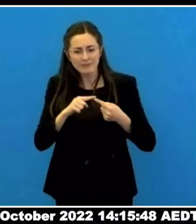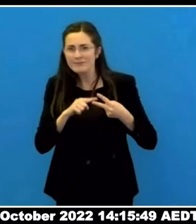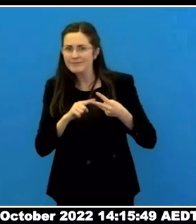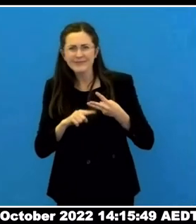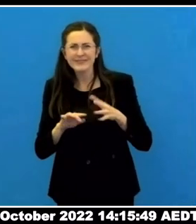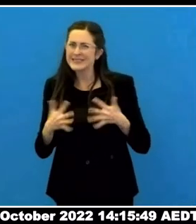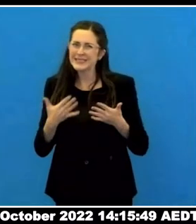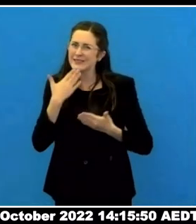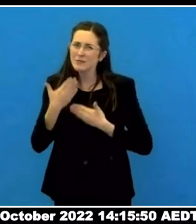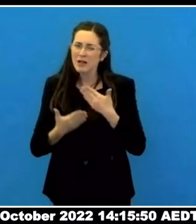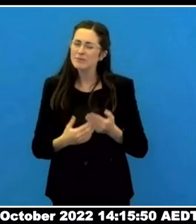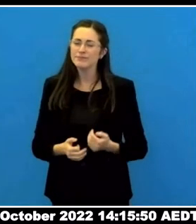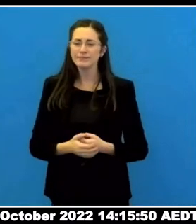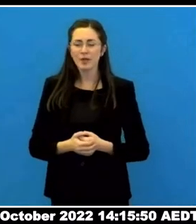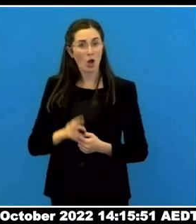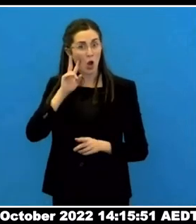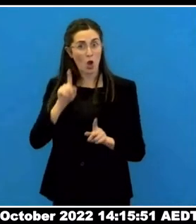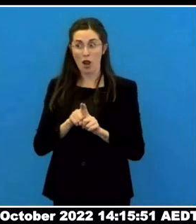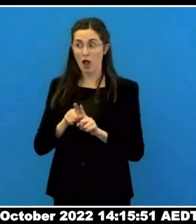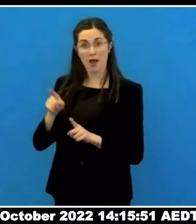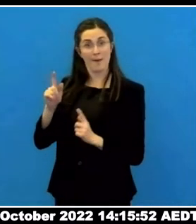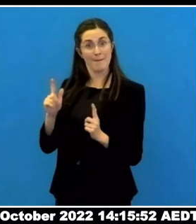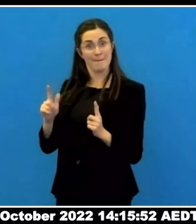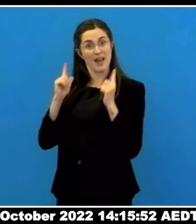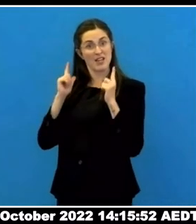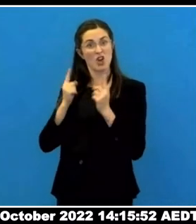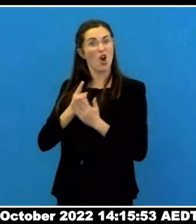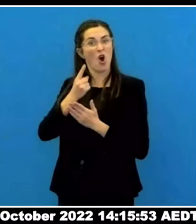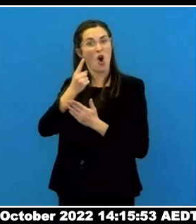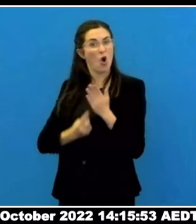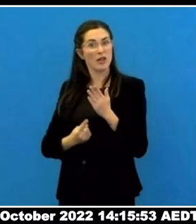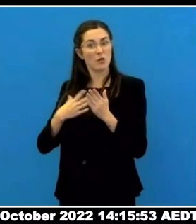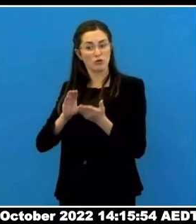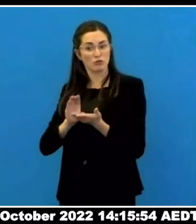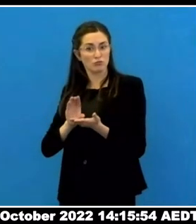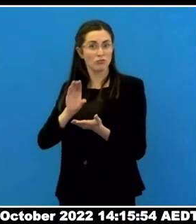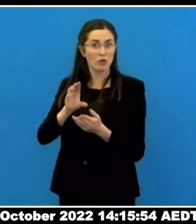It was as though he was only interested in funding for support coordination